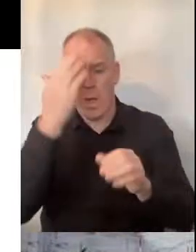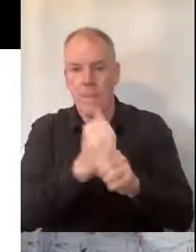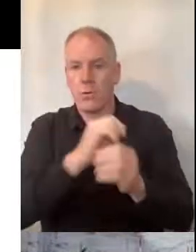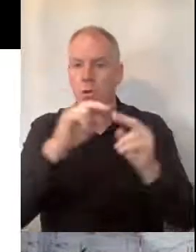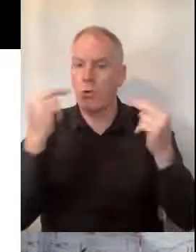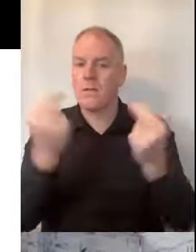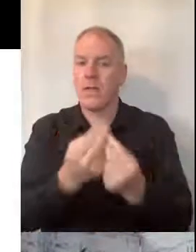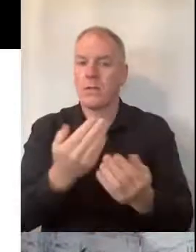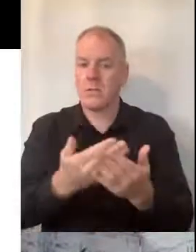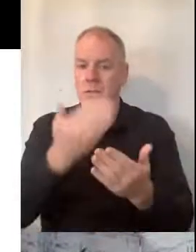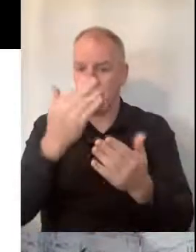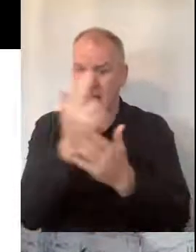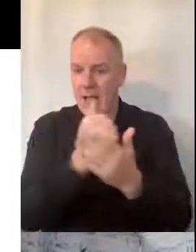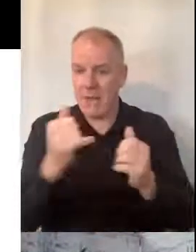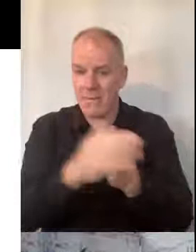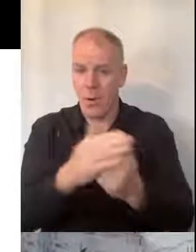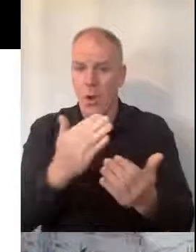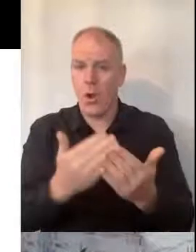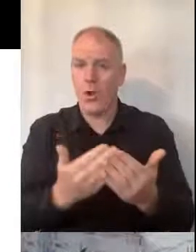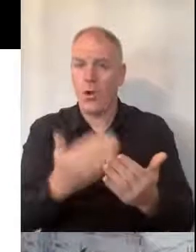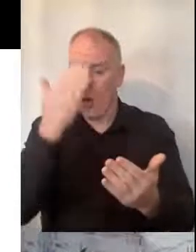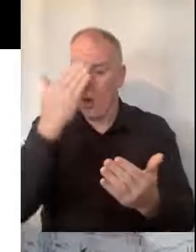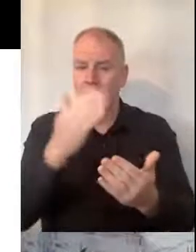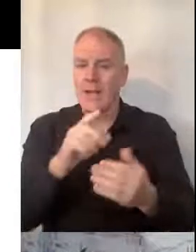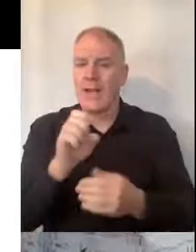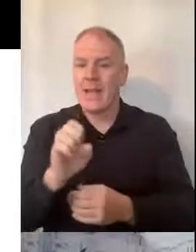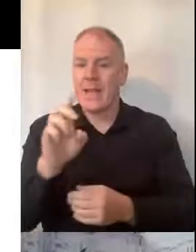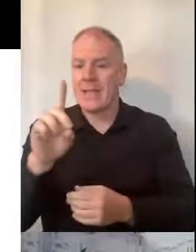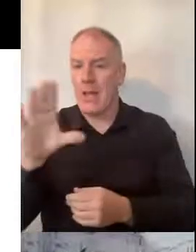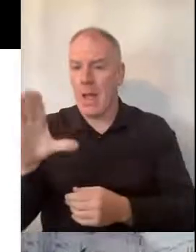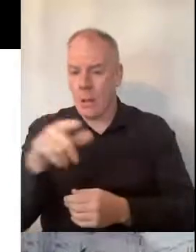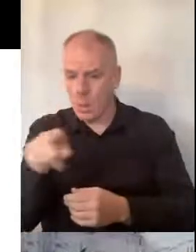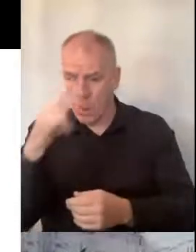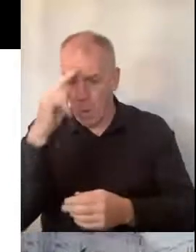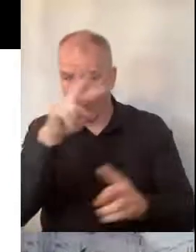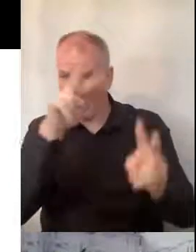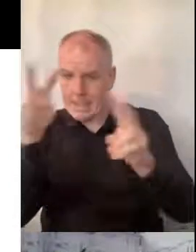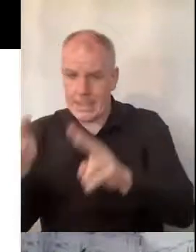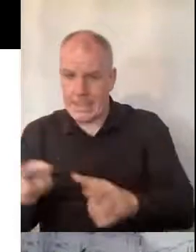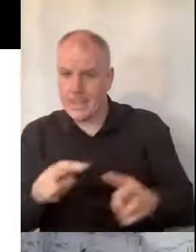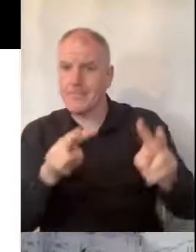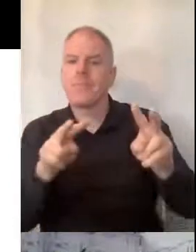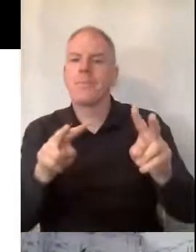I want you to think I look at this. And as I read it out, think about it. Which are udl hash?